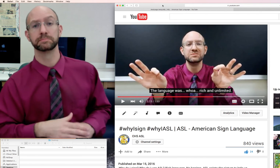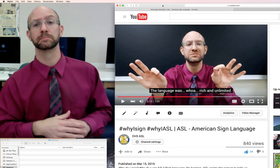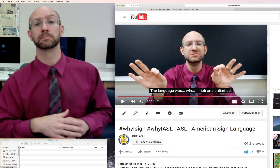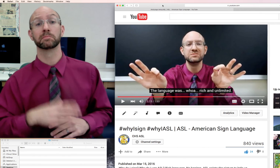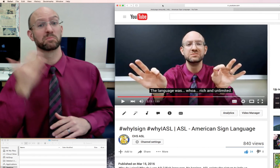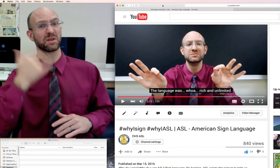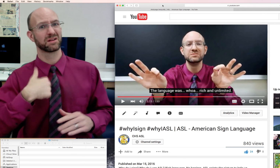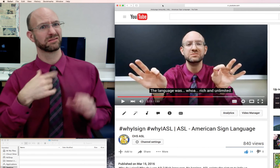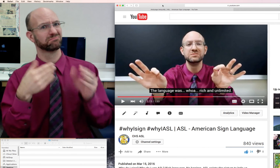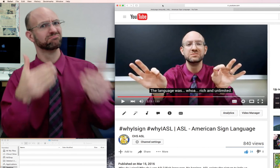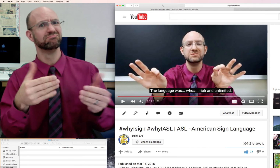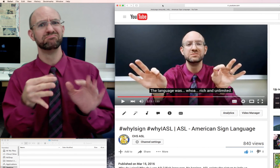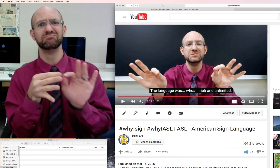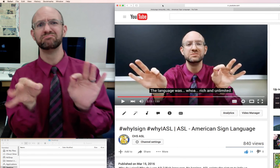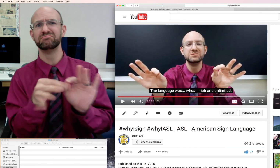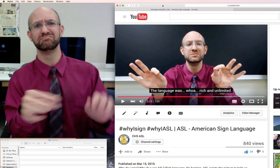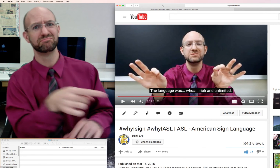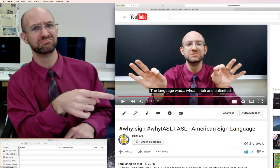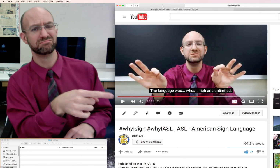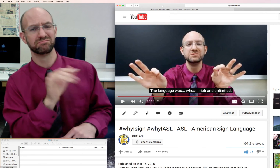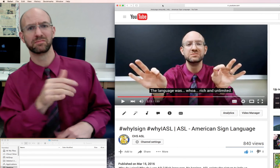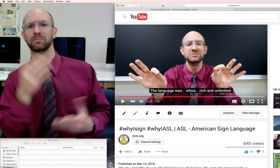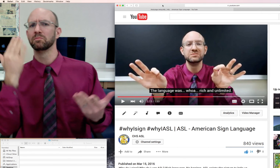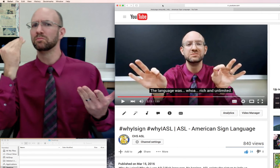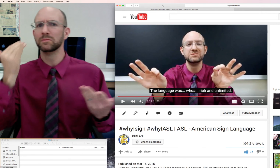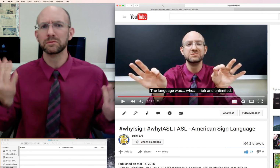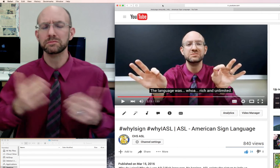Why did I decide to caption that video?